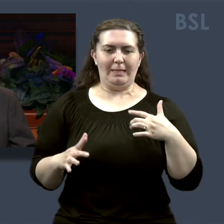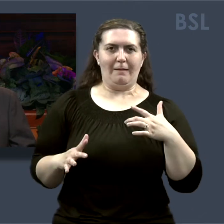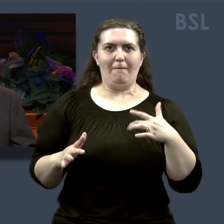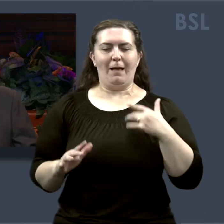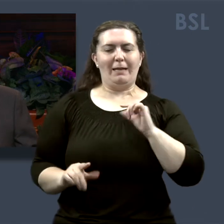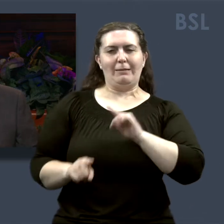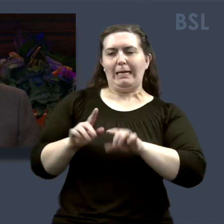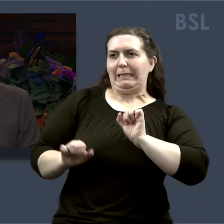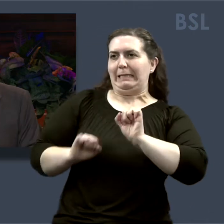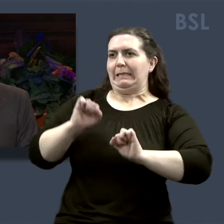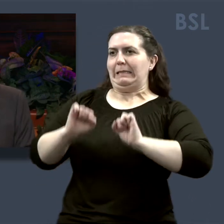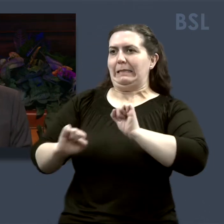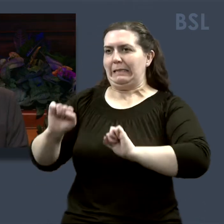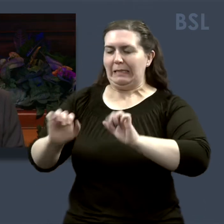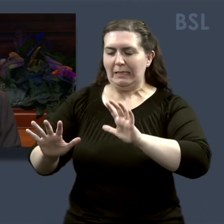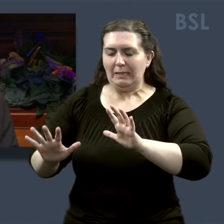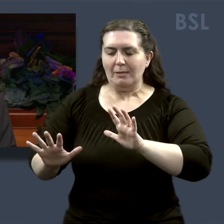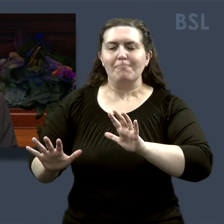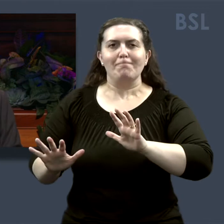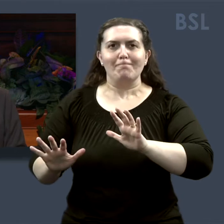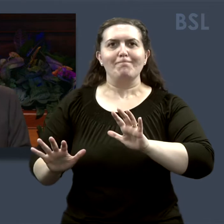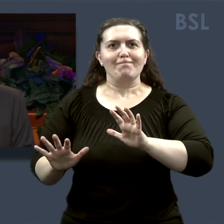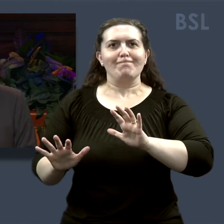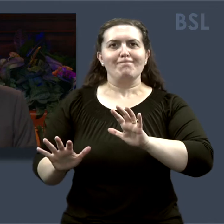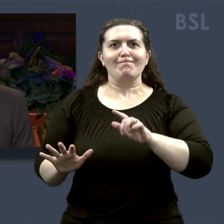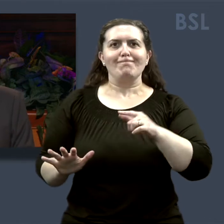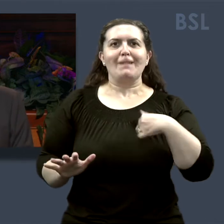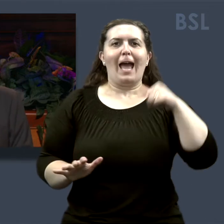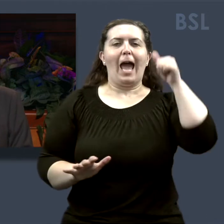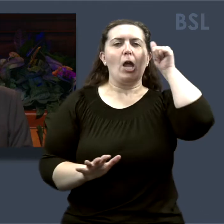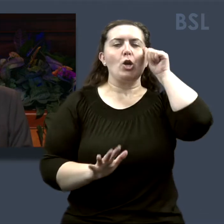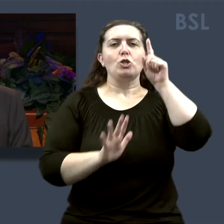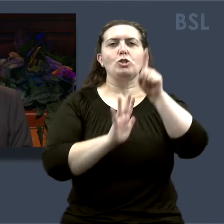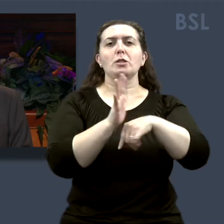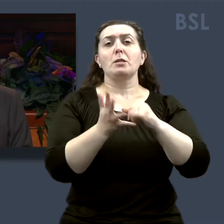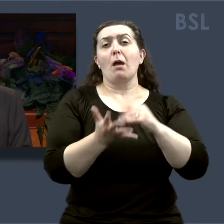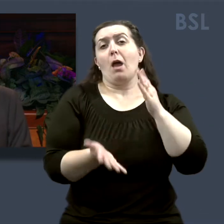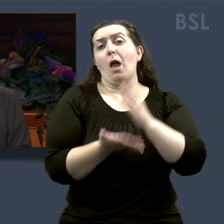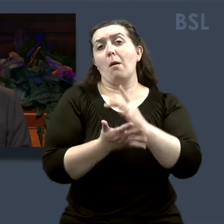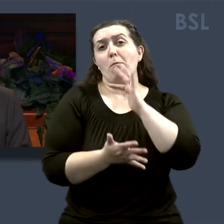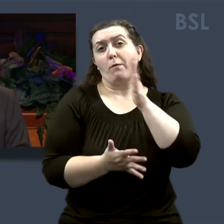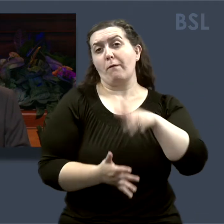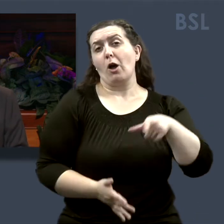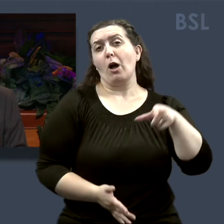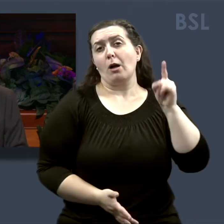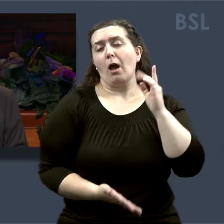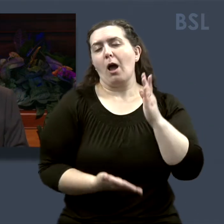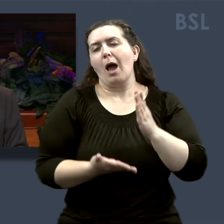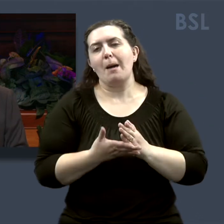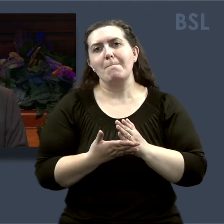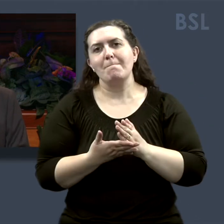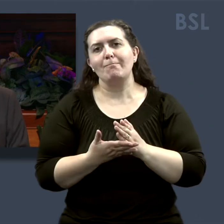I became a little defensive but then said, ‘I know that Joseph Smith was a prophet of God.’